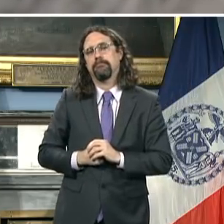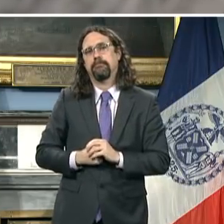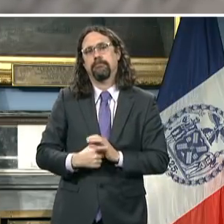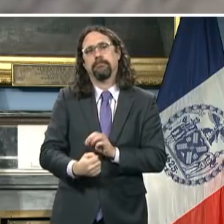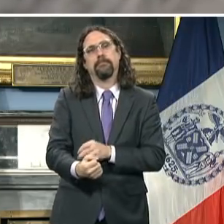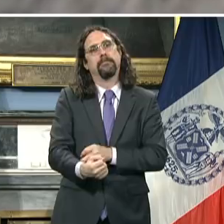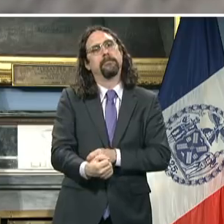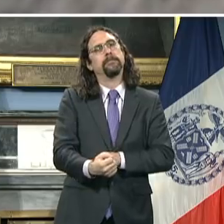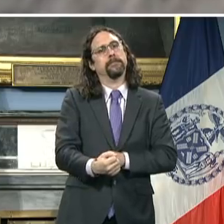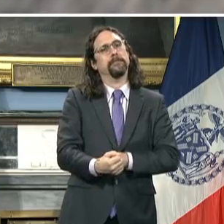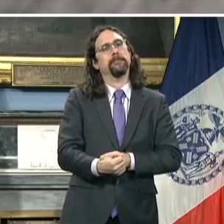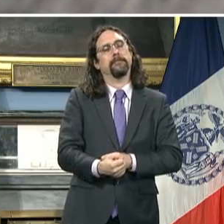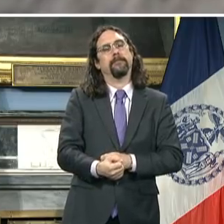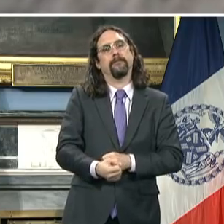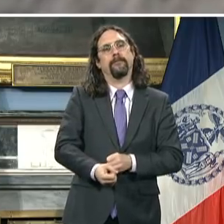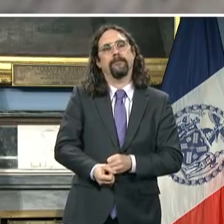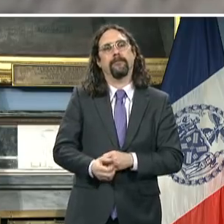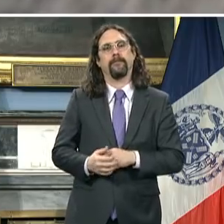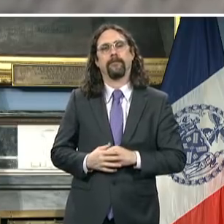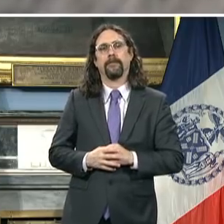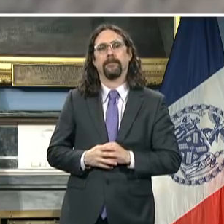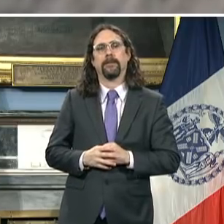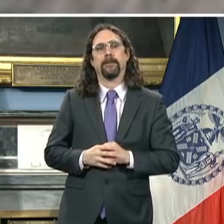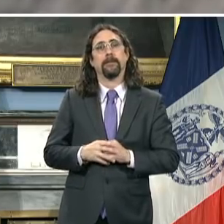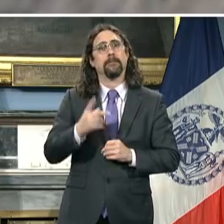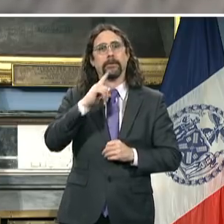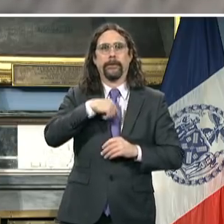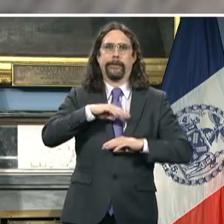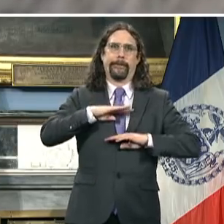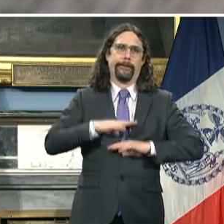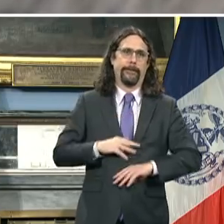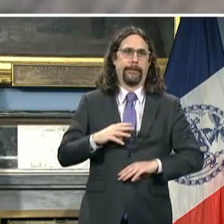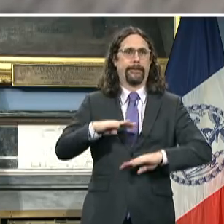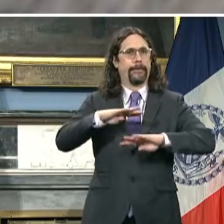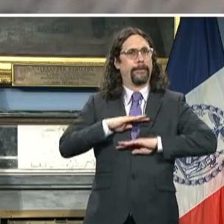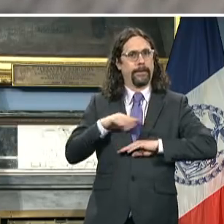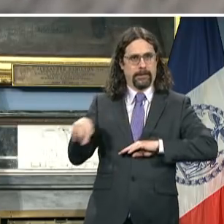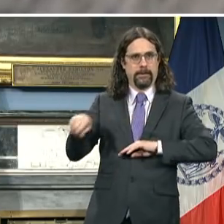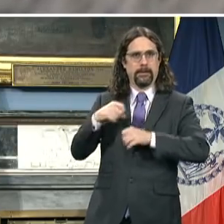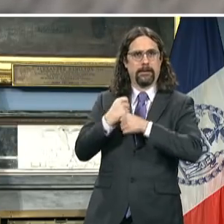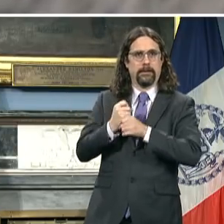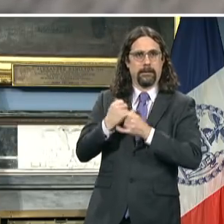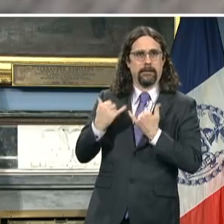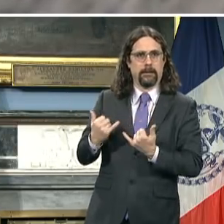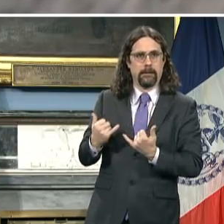NOW, IT COMES AT A CRITICAL TIME, THIS NEW SUPPLY, BECAUSE AS I SAID TO OYU ESYTEARDY, THIS IS ONE OF